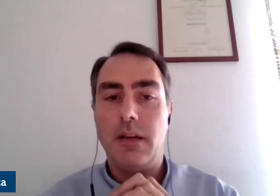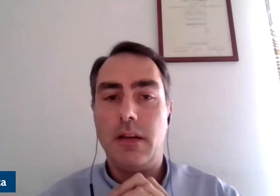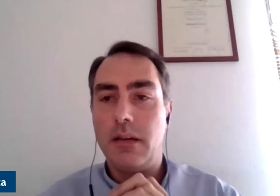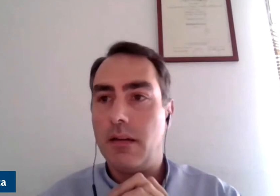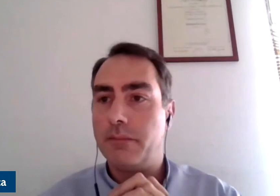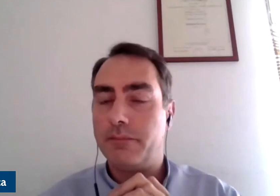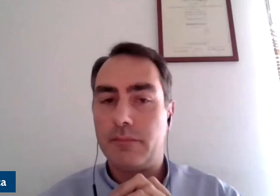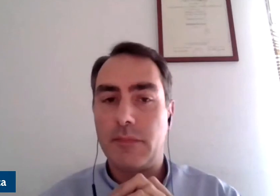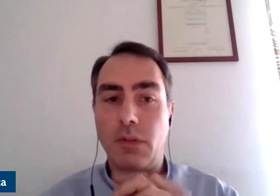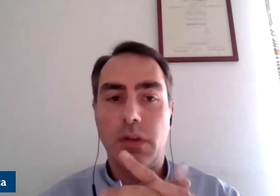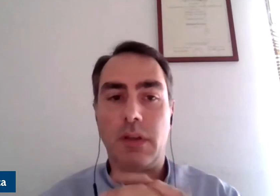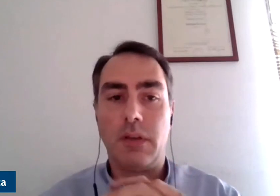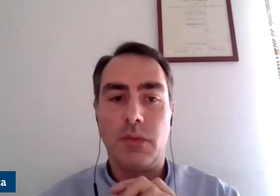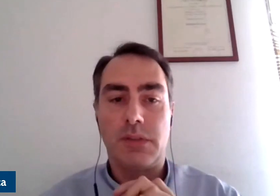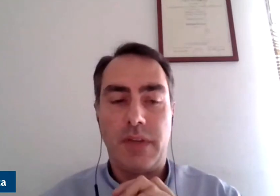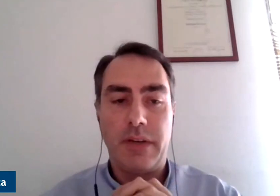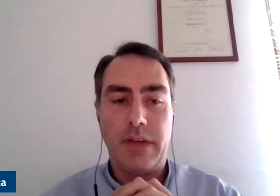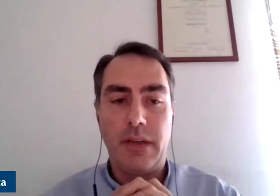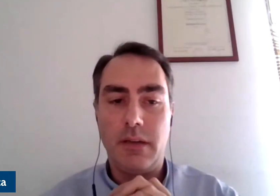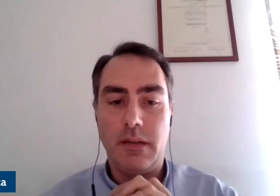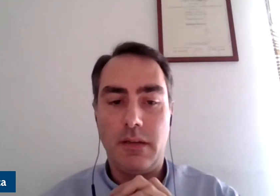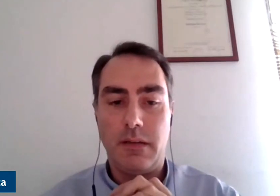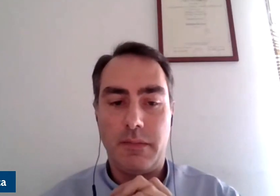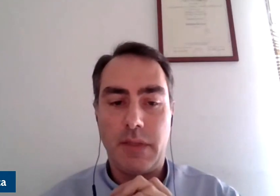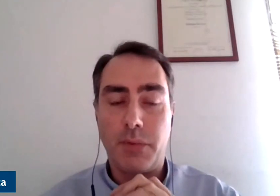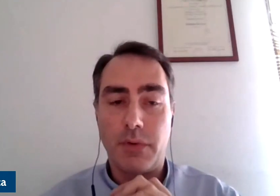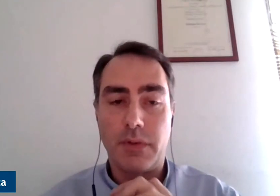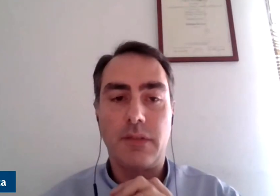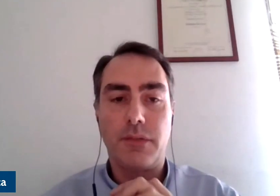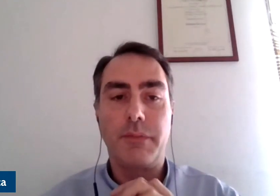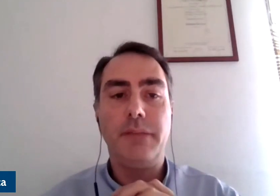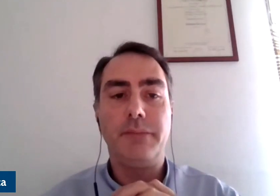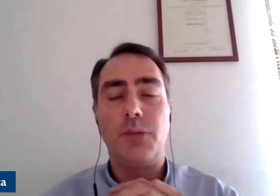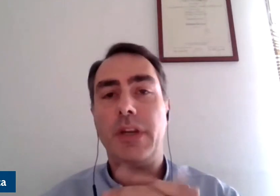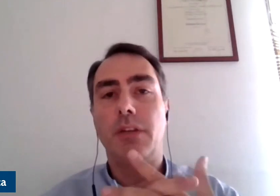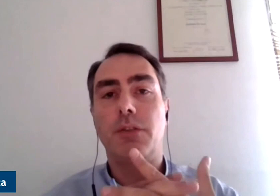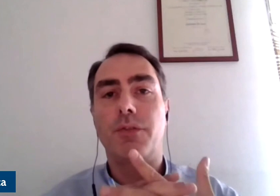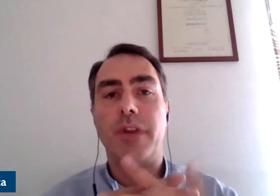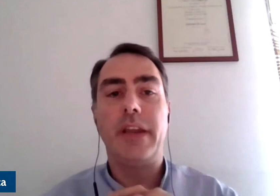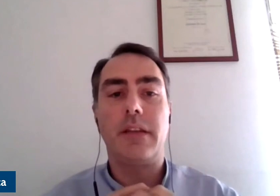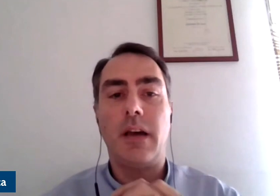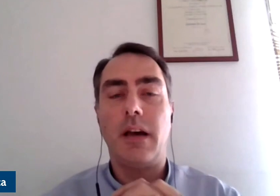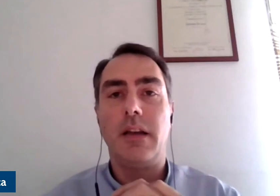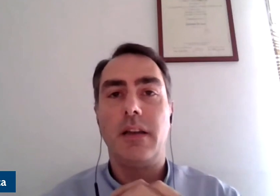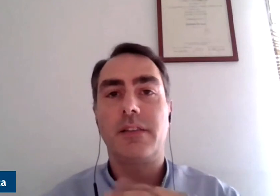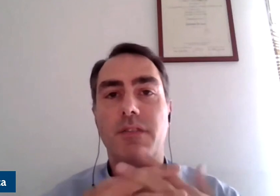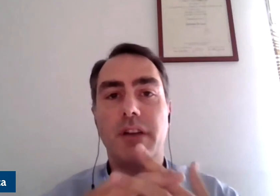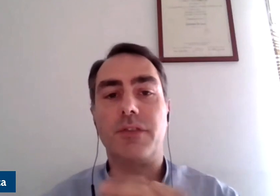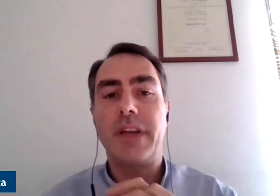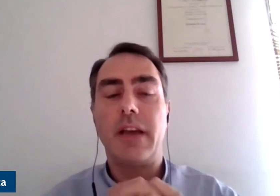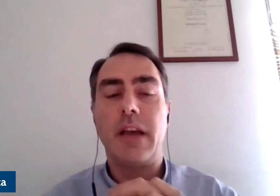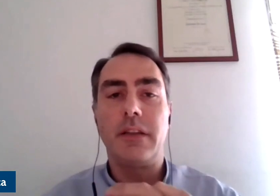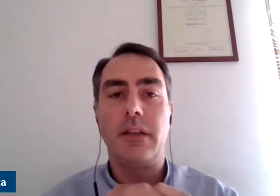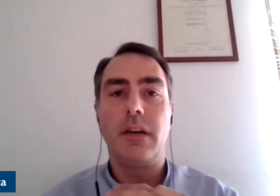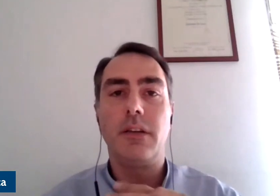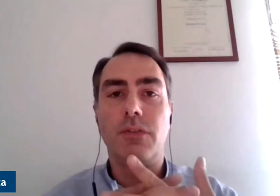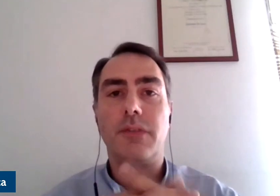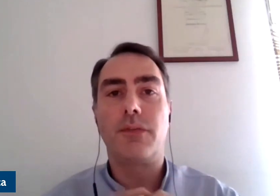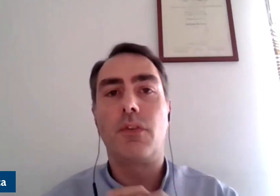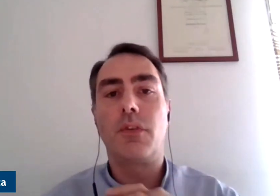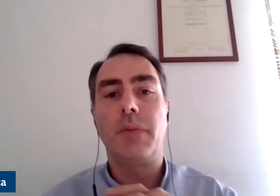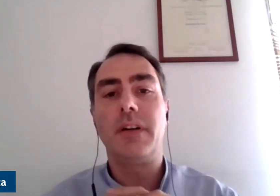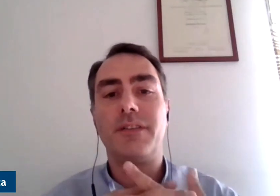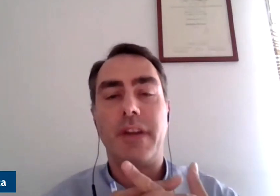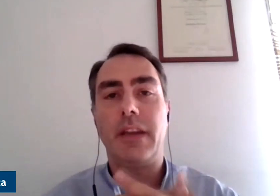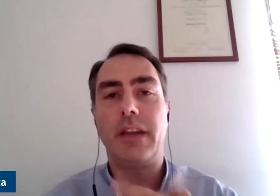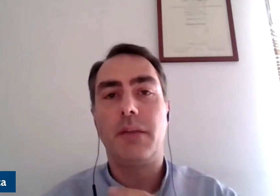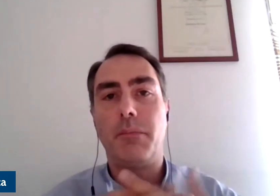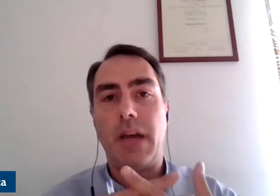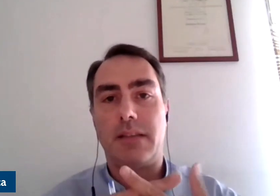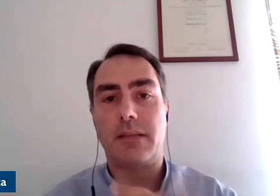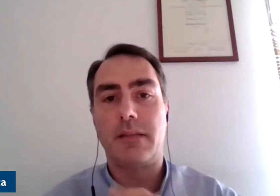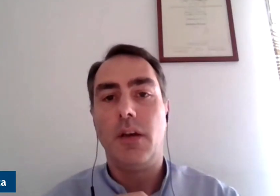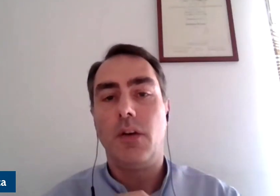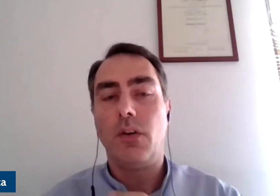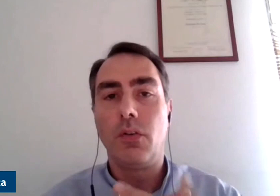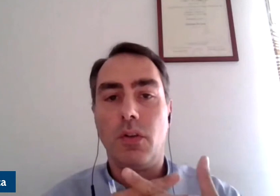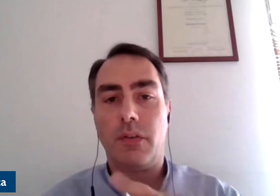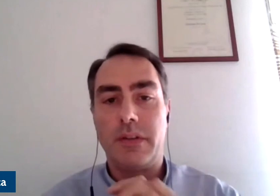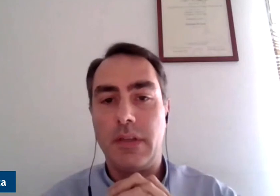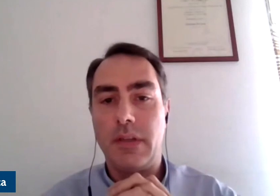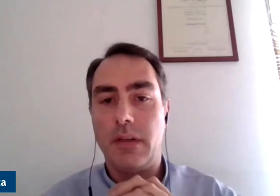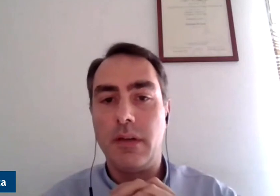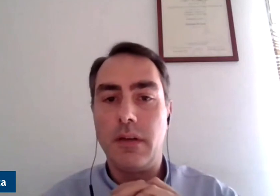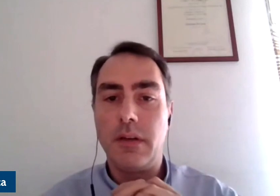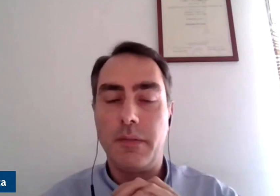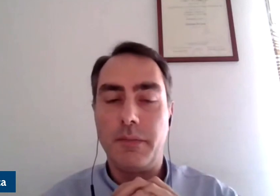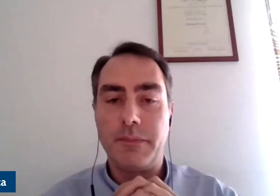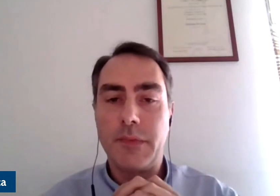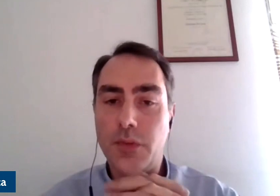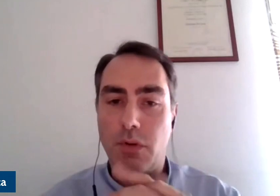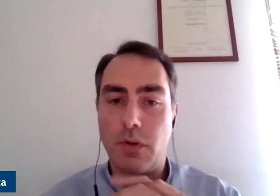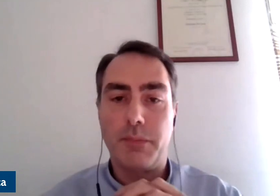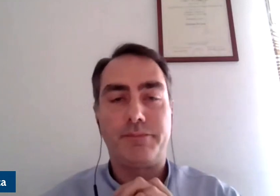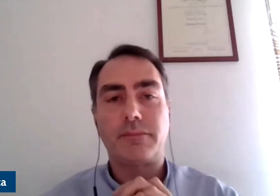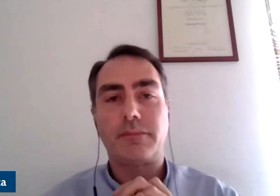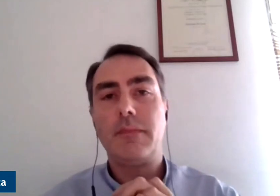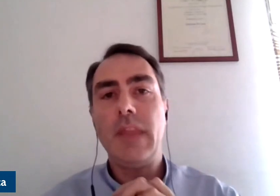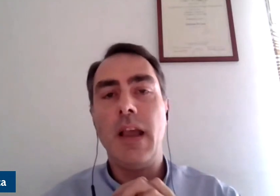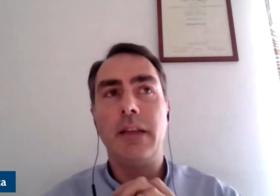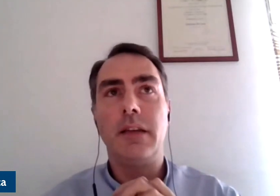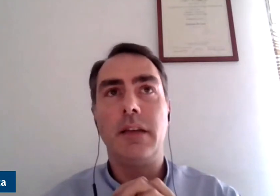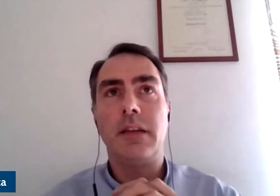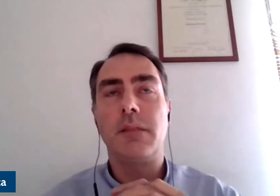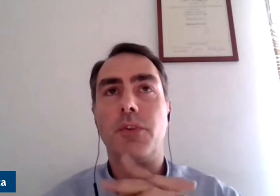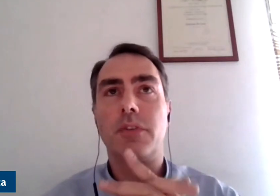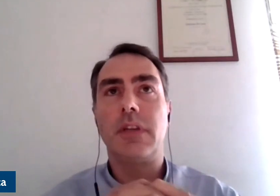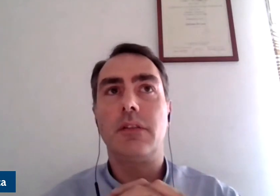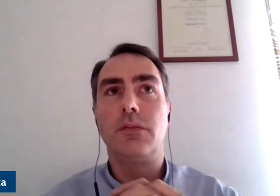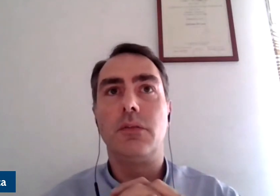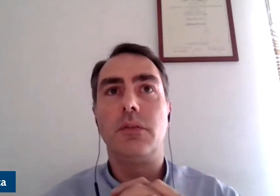Marco Ca talked and said, is important to me, trainings all over Europe it's